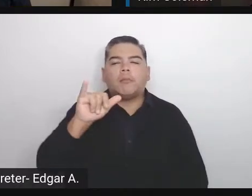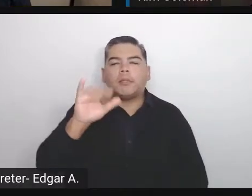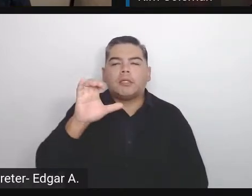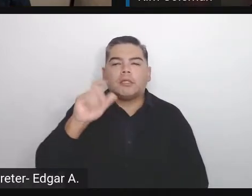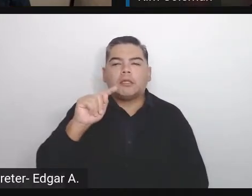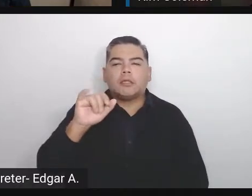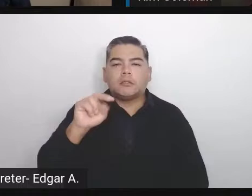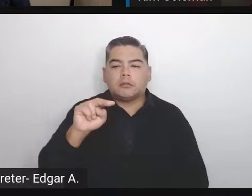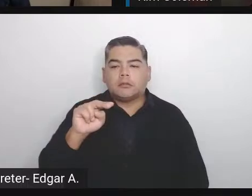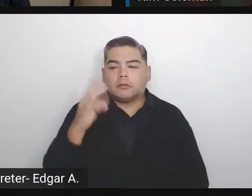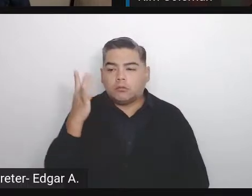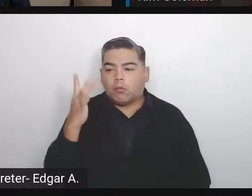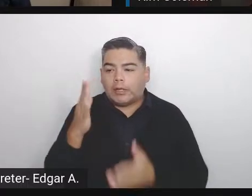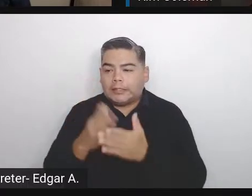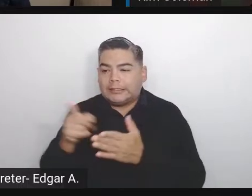It also depends on which